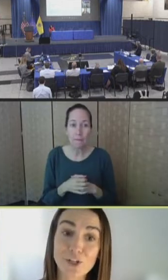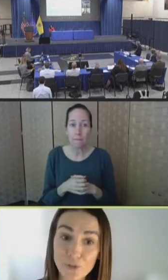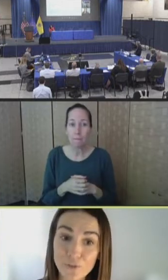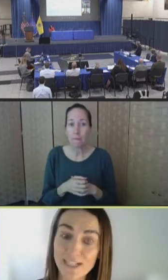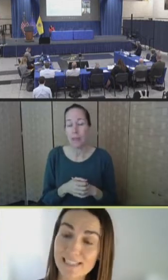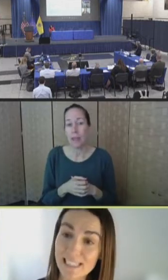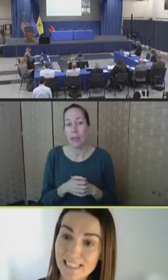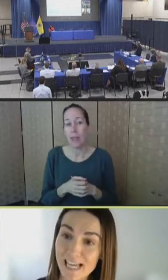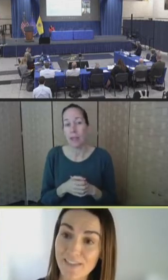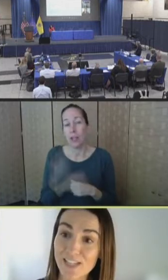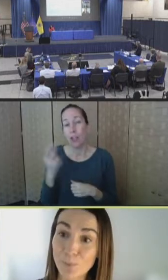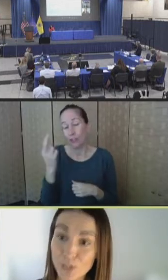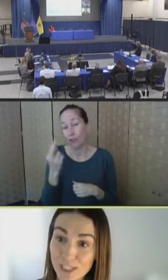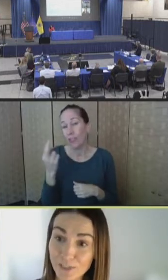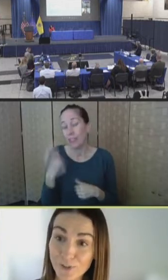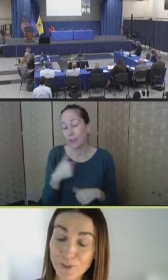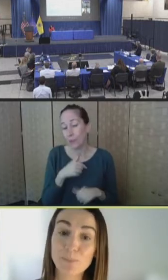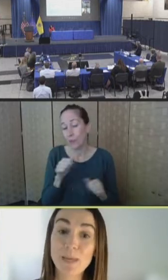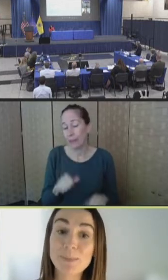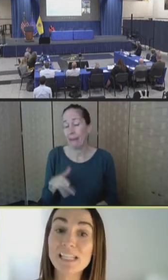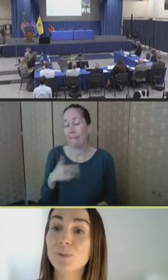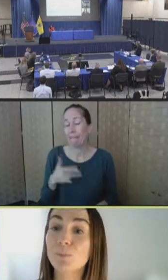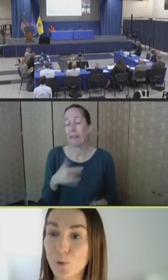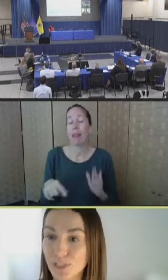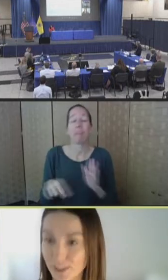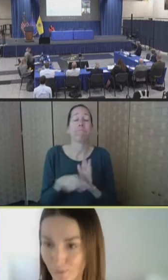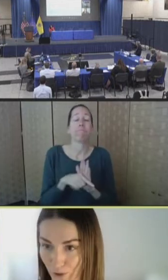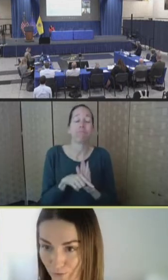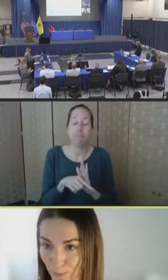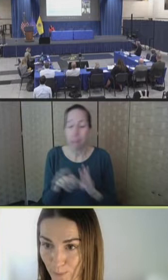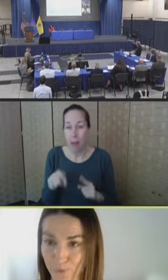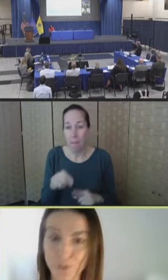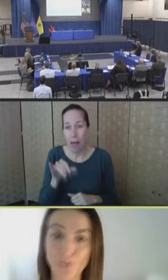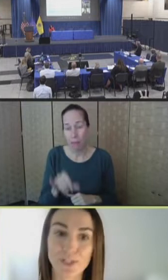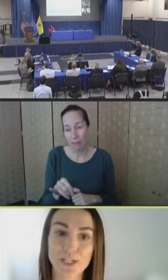that COVID-19 deaths in particular maybe even more difficult for people to grieve,